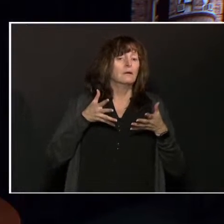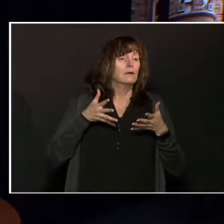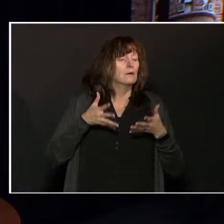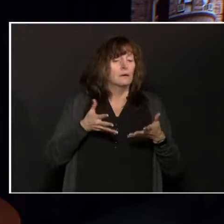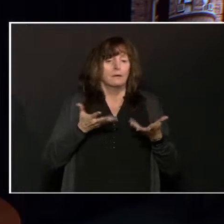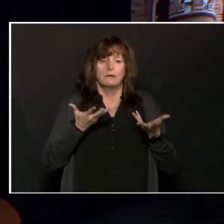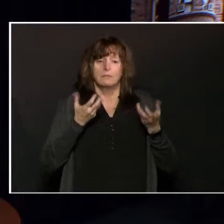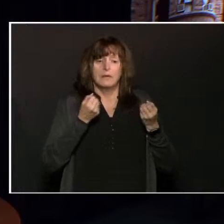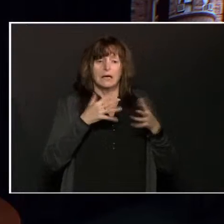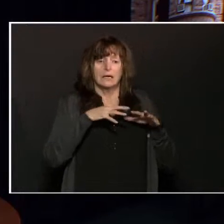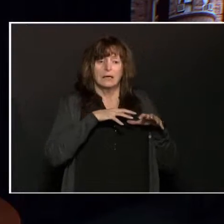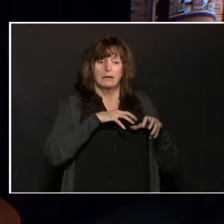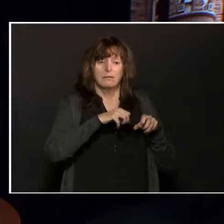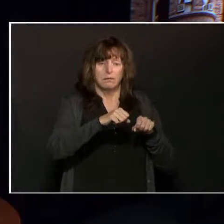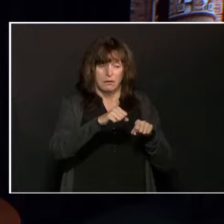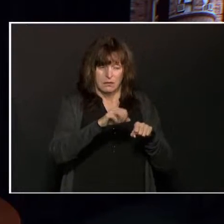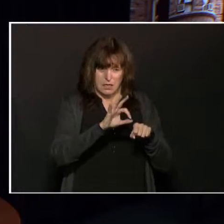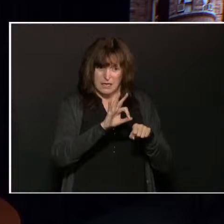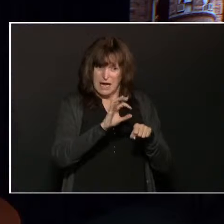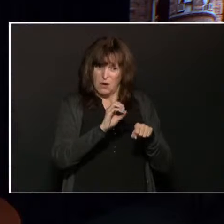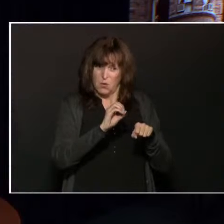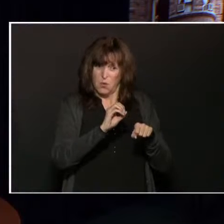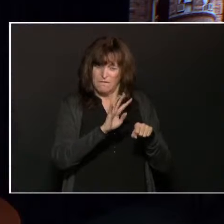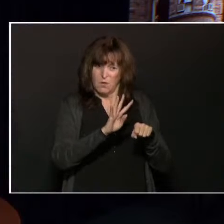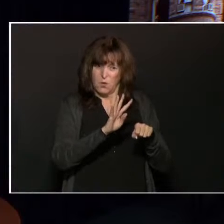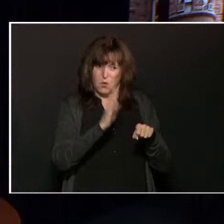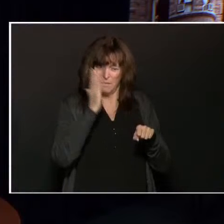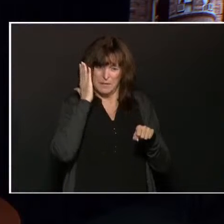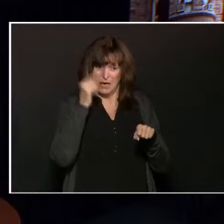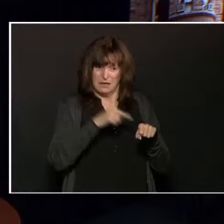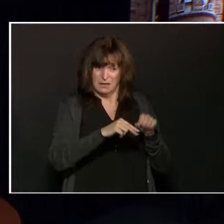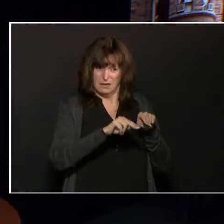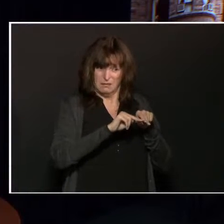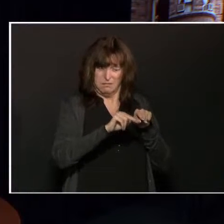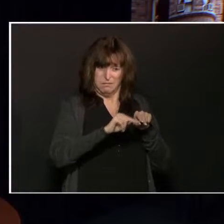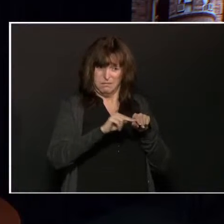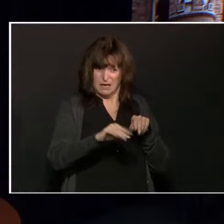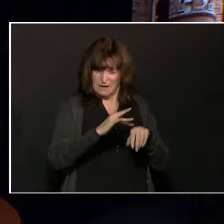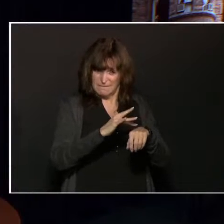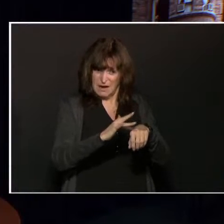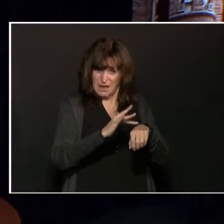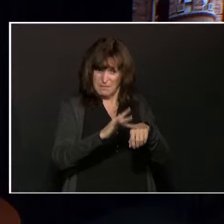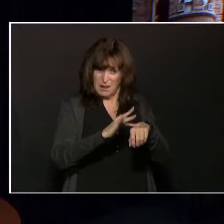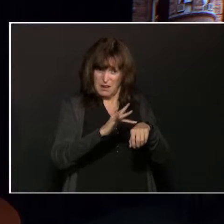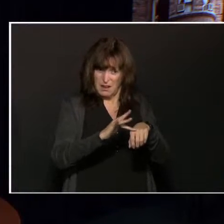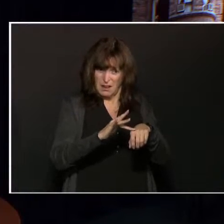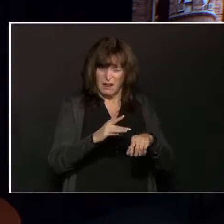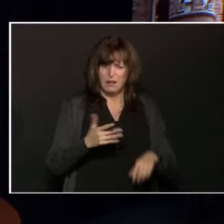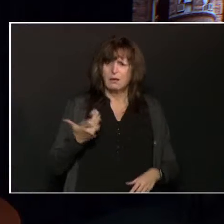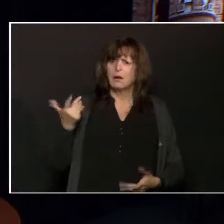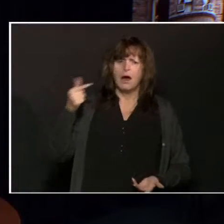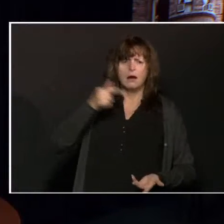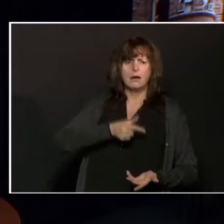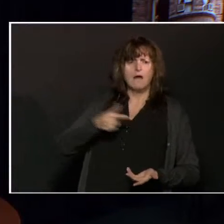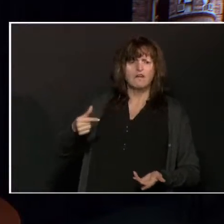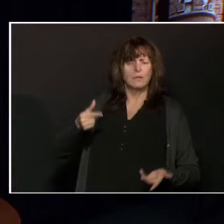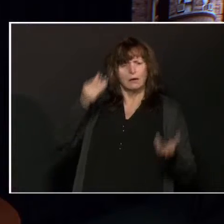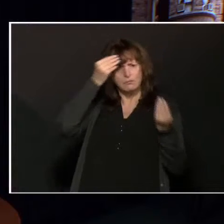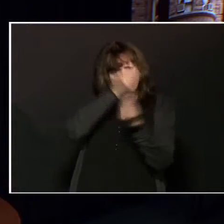YOU LOOK FOR INFANTS AT THE TOP THE YOU LOOK FOR INFANTS AT THE TOP THE DARK ORANGE YOU LOOK FOR INFANTS AT THE TOP THE DARK ORANGE LINE THE DARK ORANGE LINE IF WE SEE STRONG THE DARK ORANGE LINE IF WE SEE STRONG GROWTH